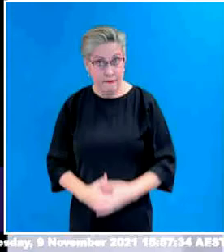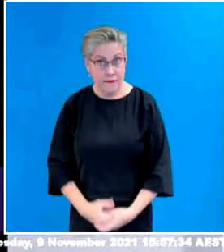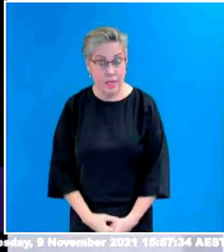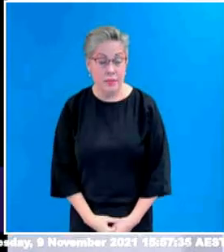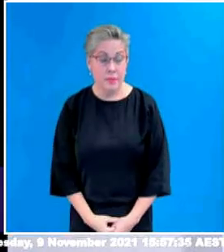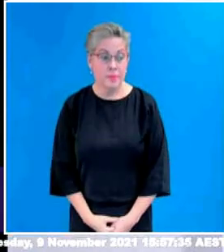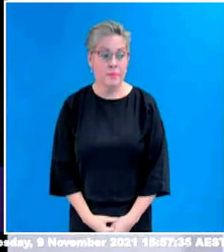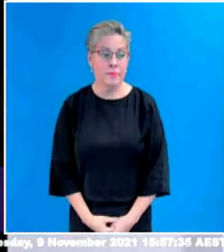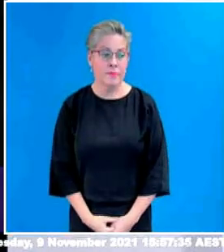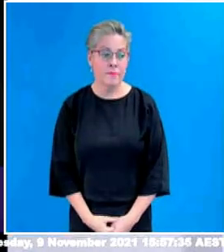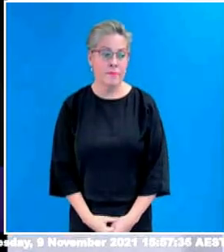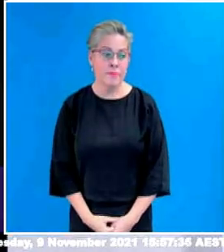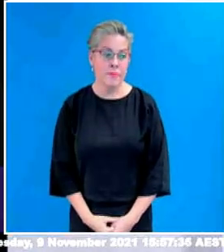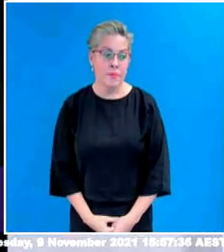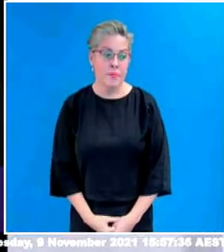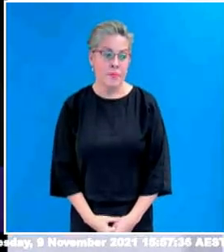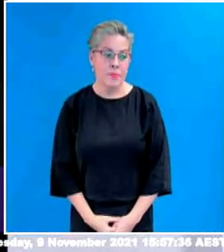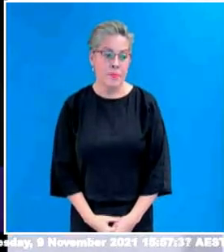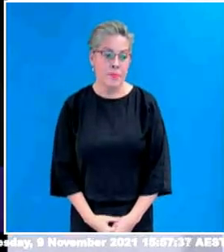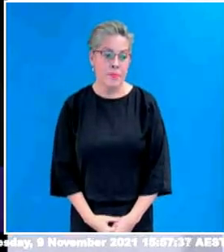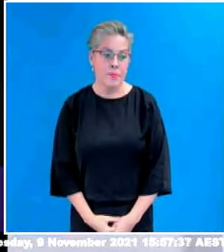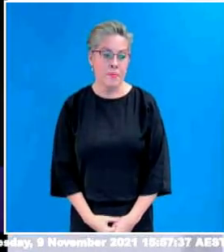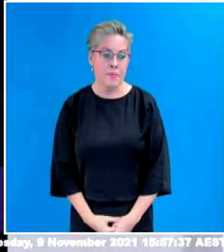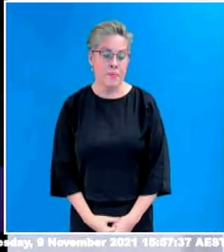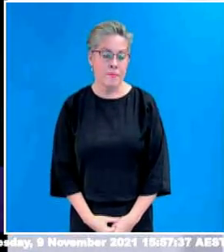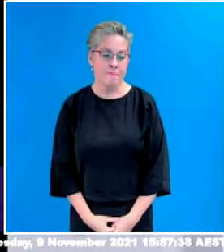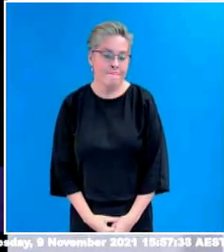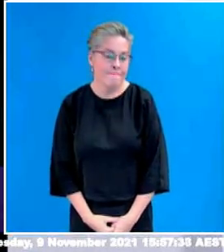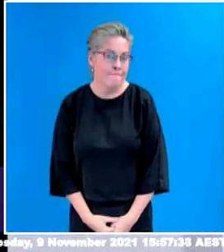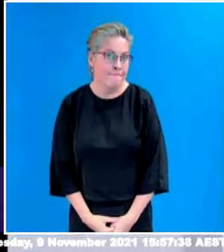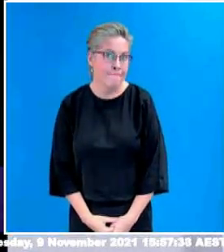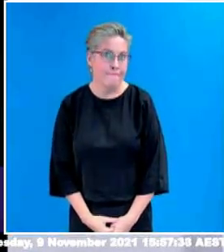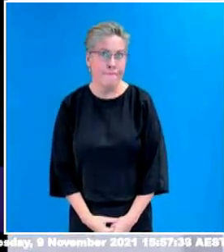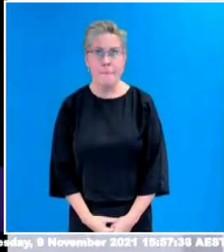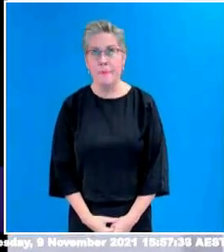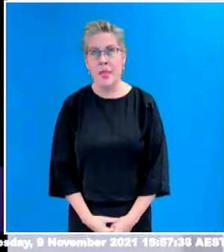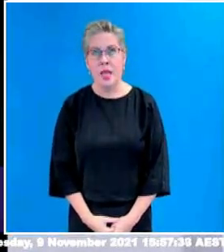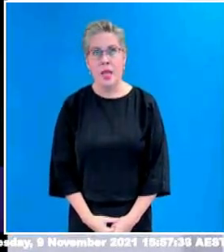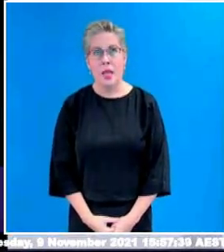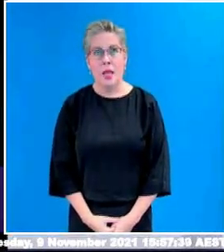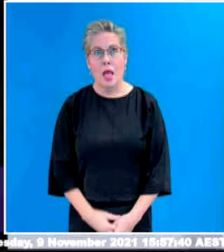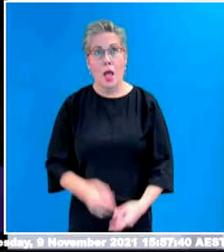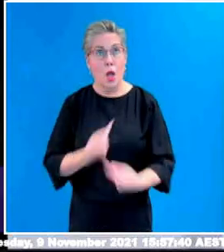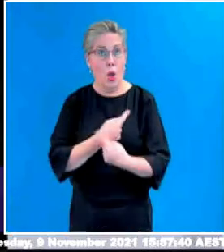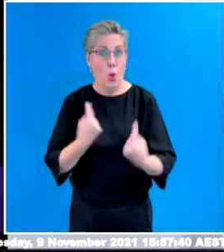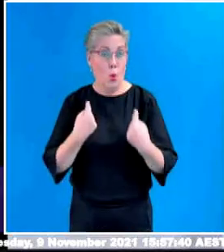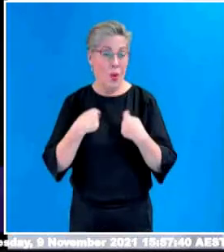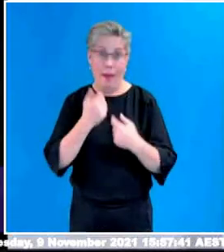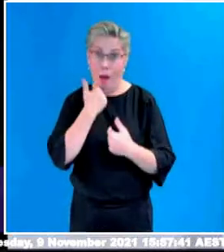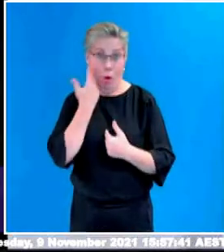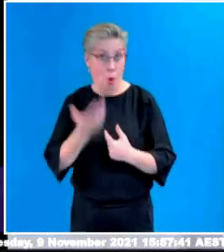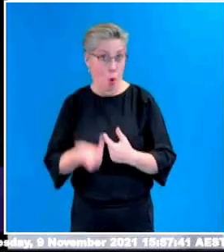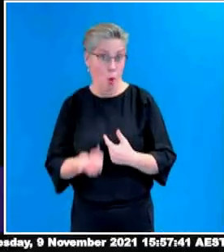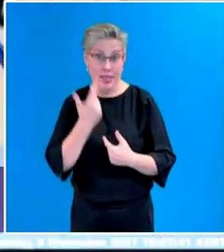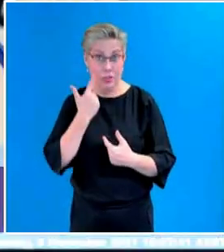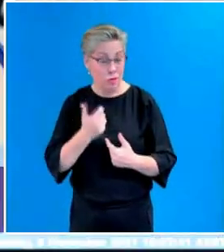There is no neat answer to that. We are always trying to attract people with disability to work